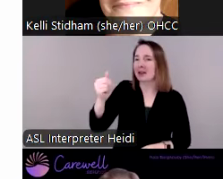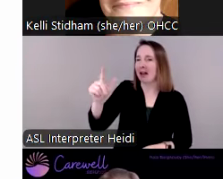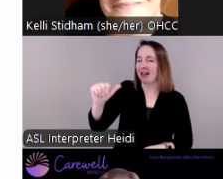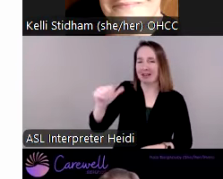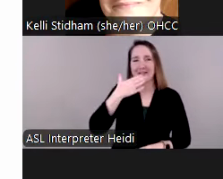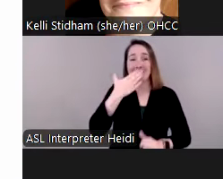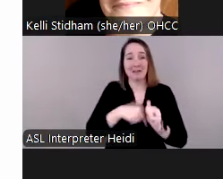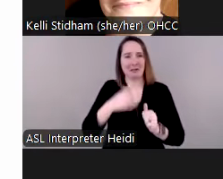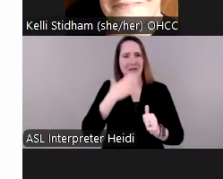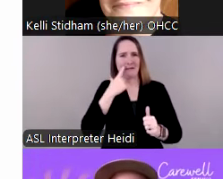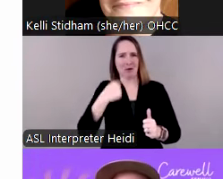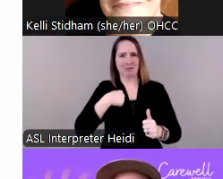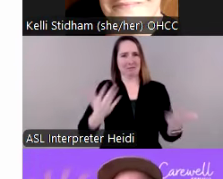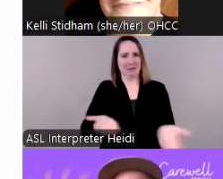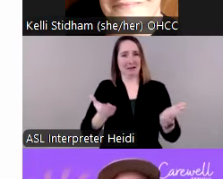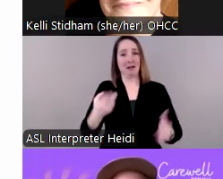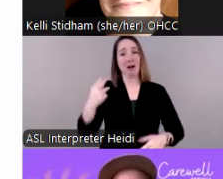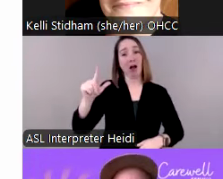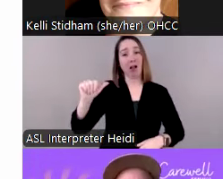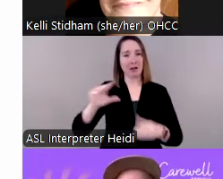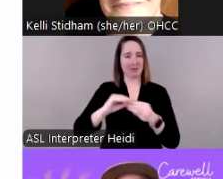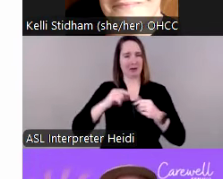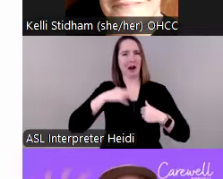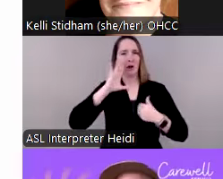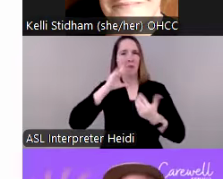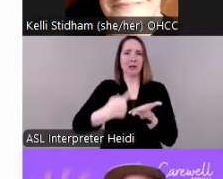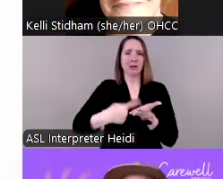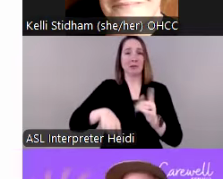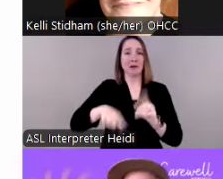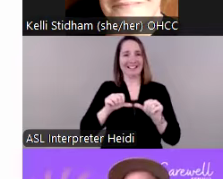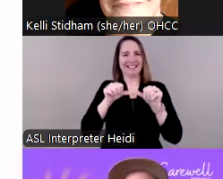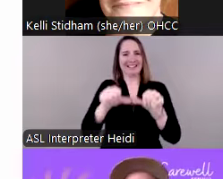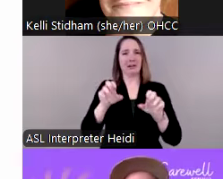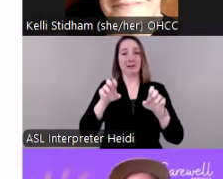having us. So as Holla said I'm going to